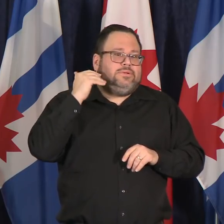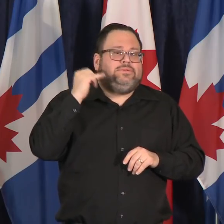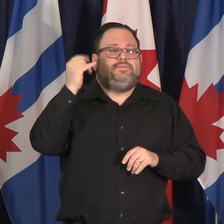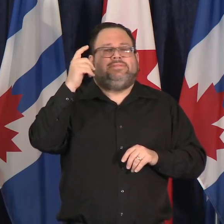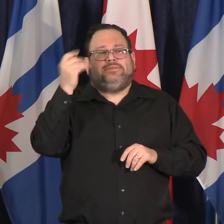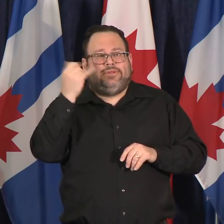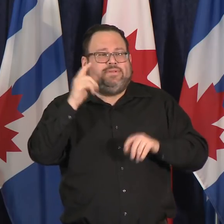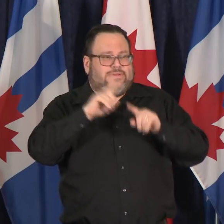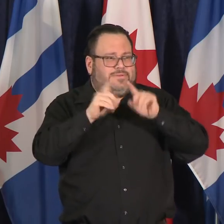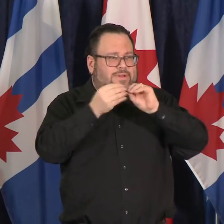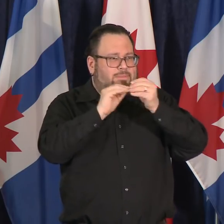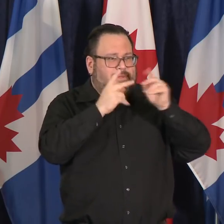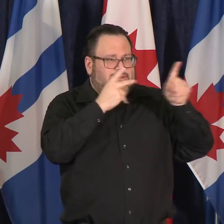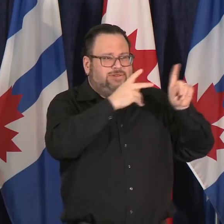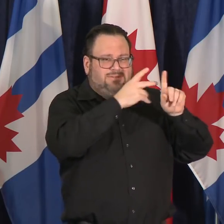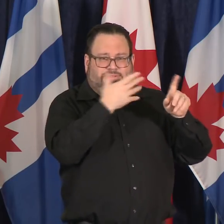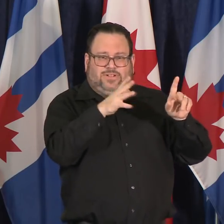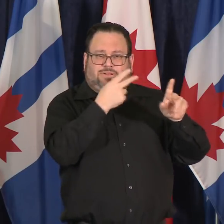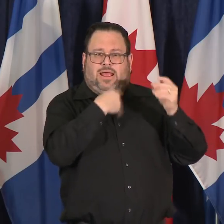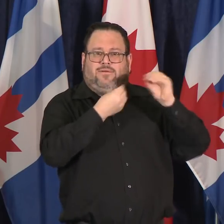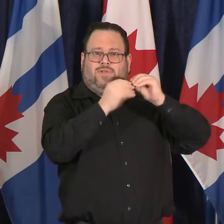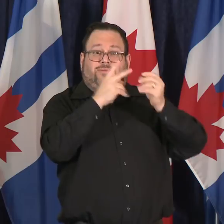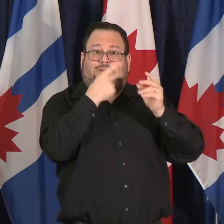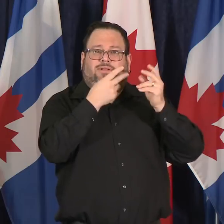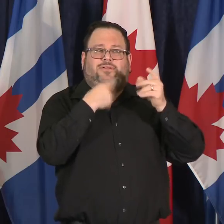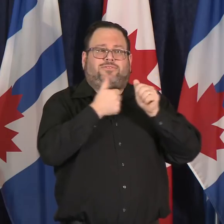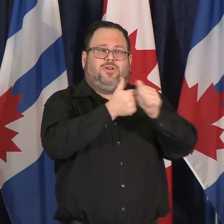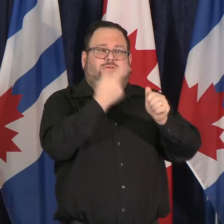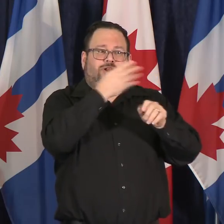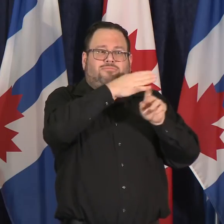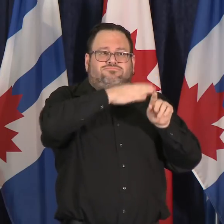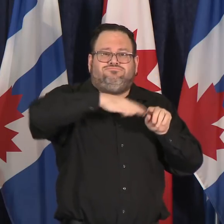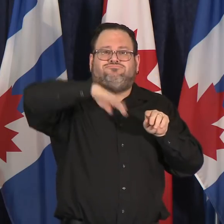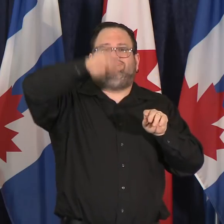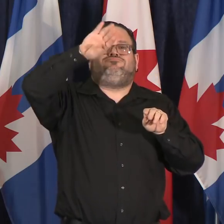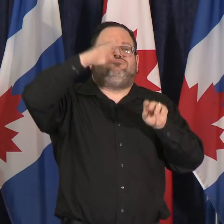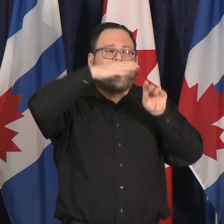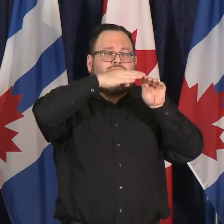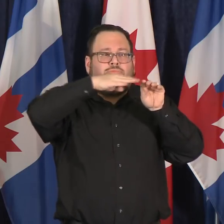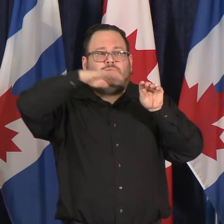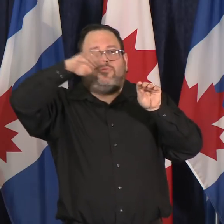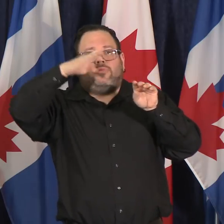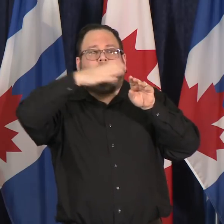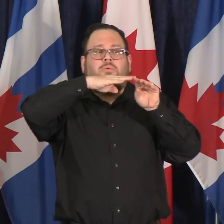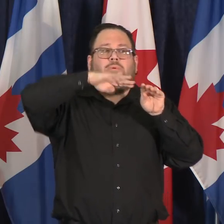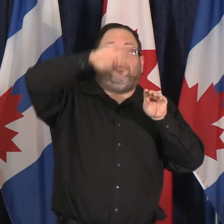Peaks how high that peak is it all depends on how effective we are in terms